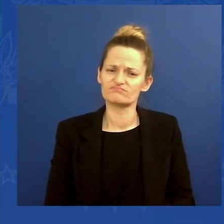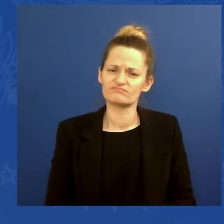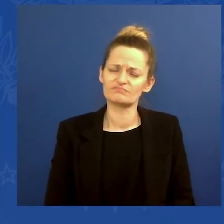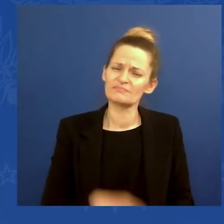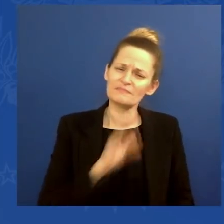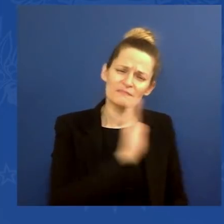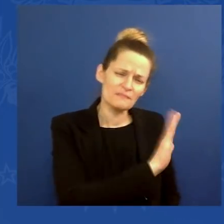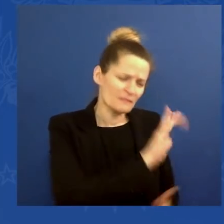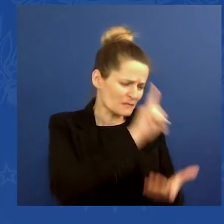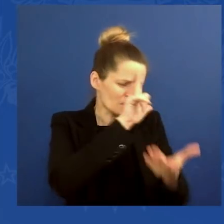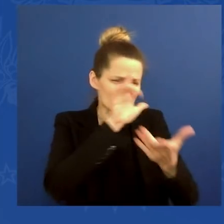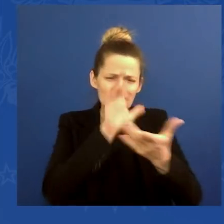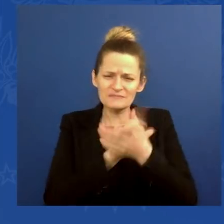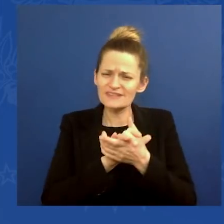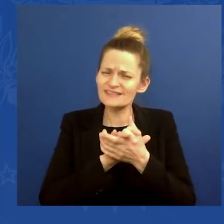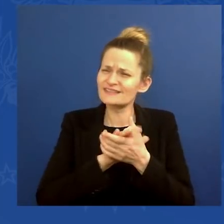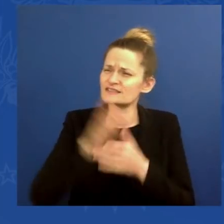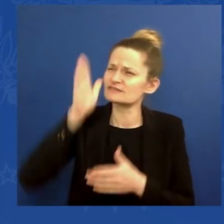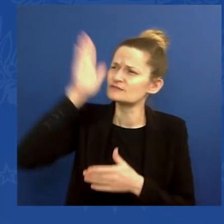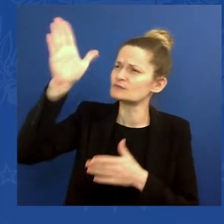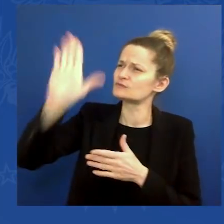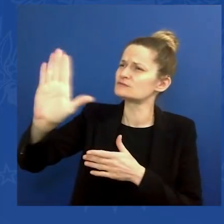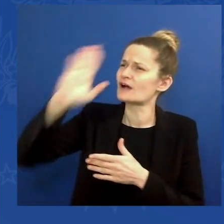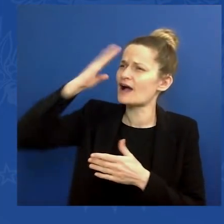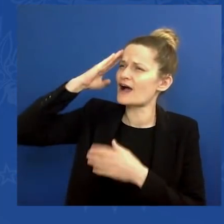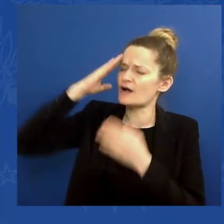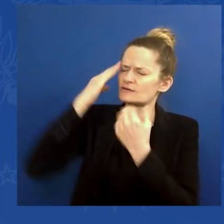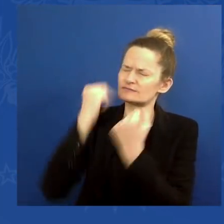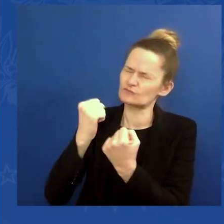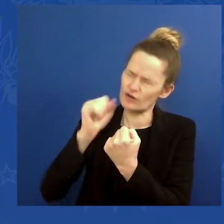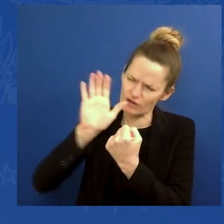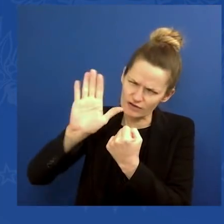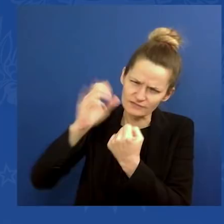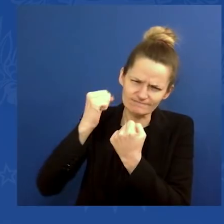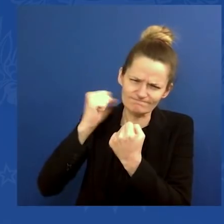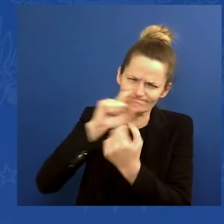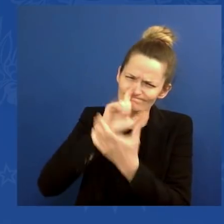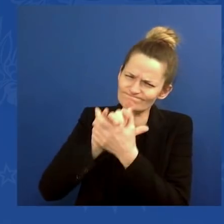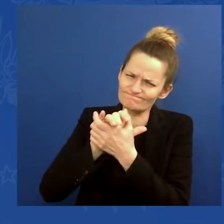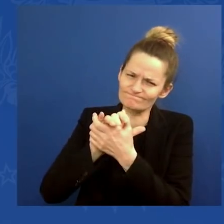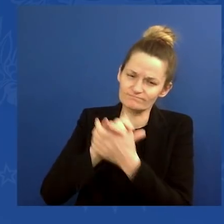He saw a future of Ireland and the care of its people as the core of his mission.